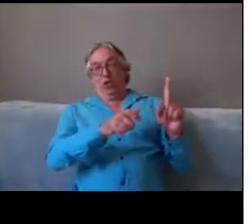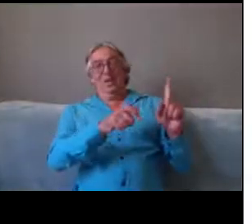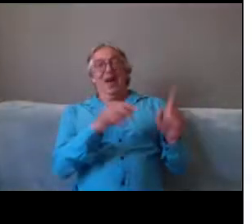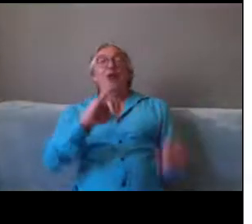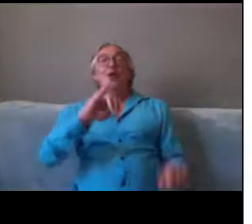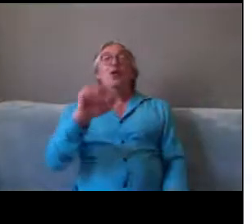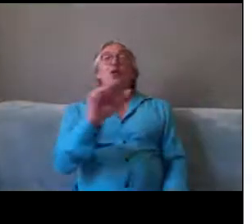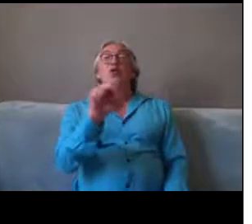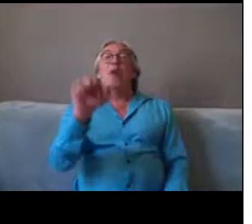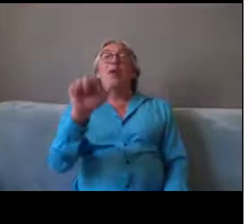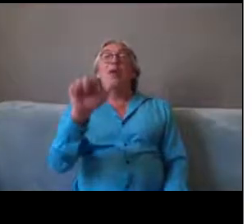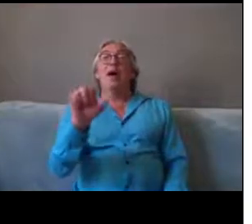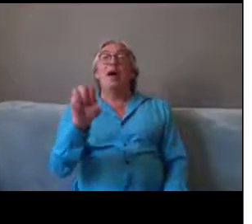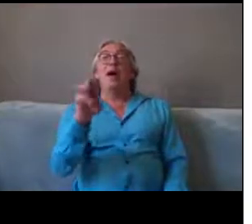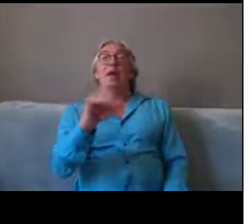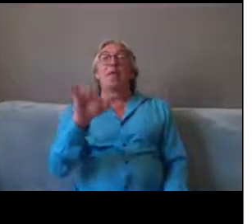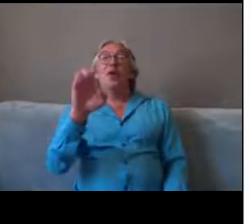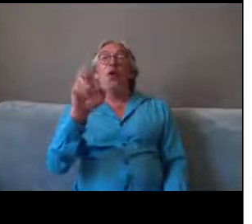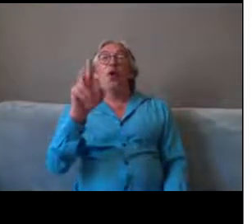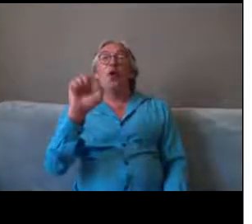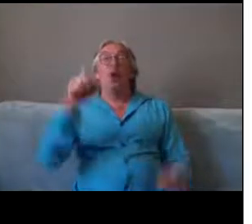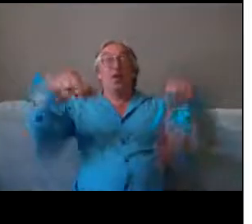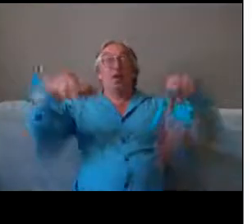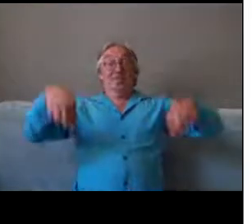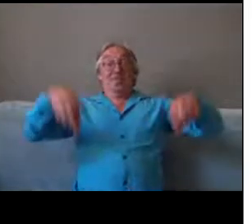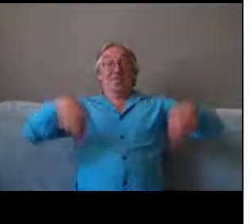And sport activities that in the future they'll also evolve